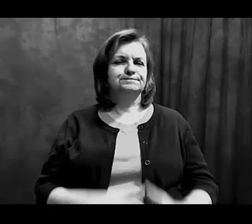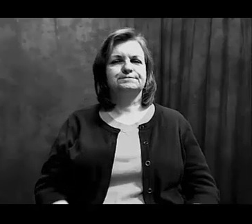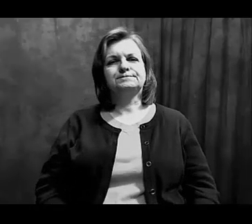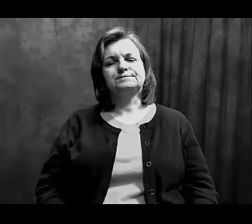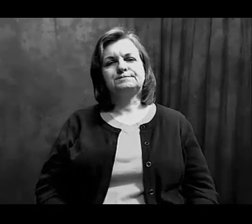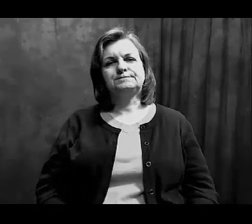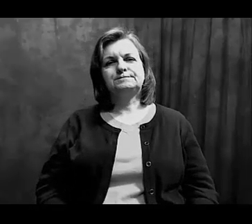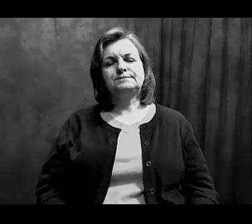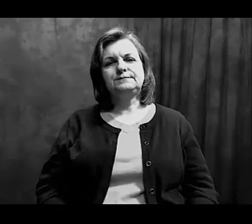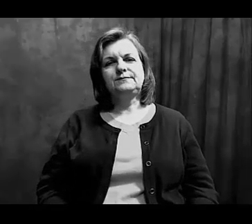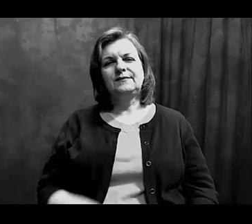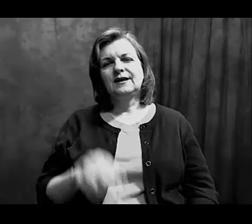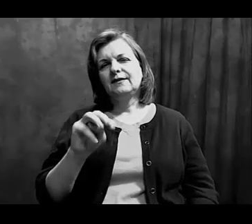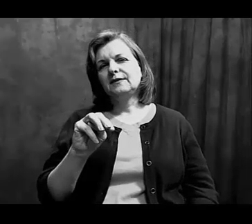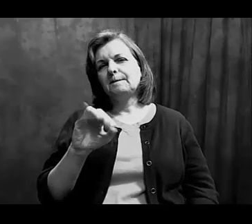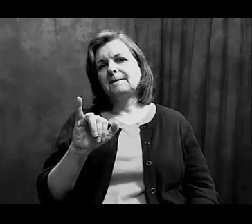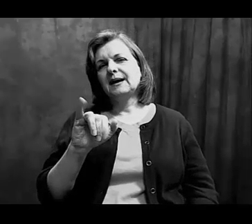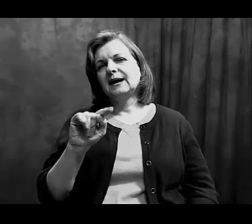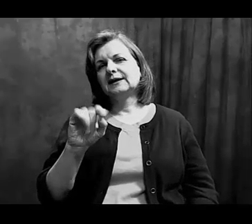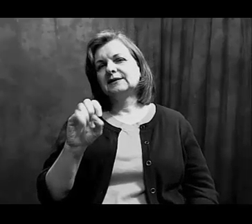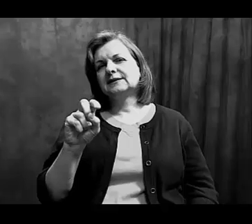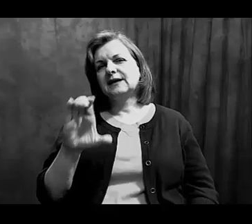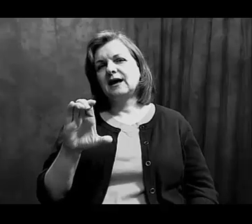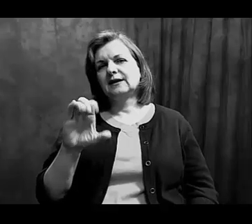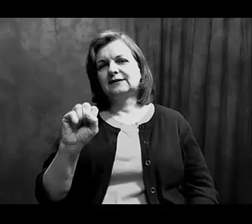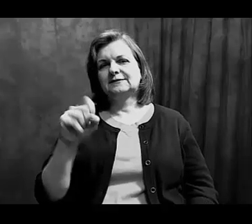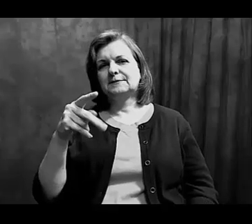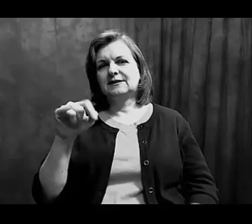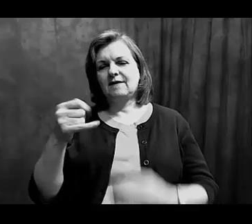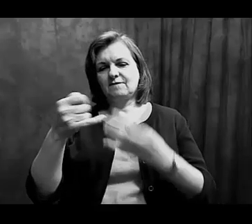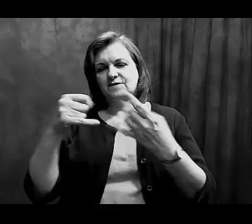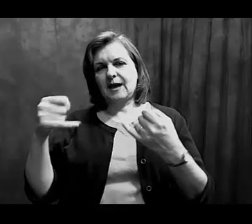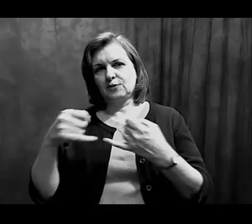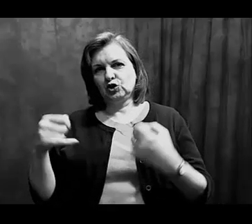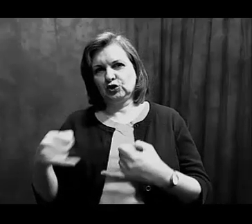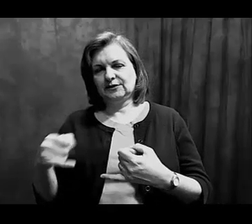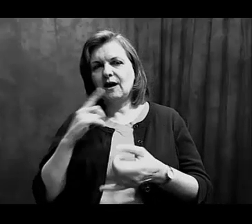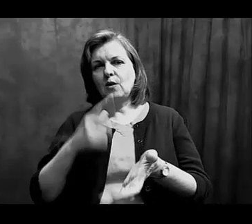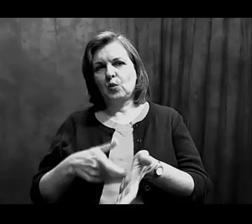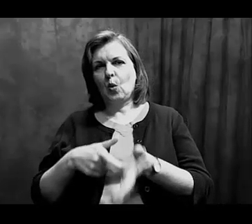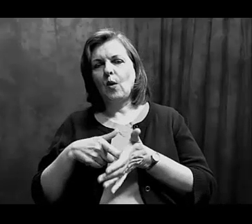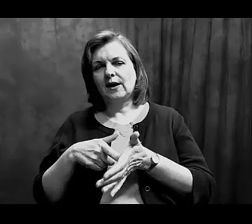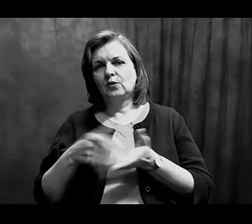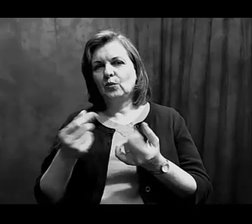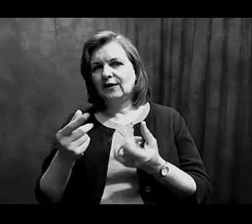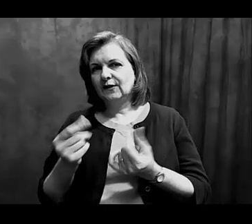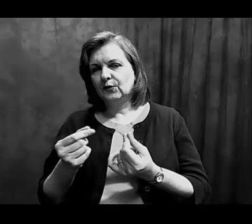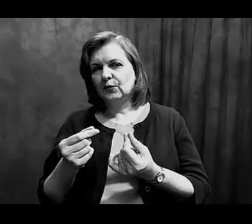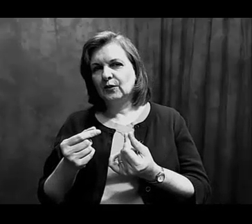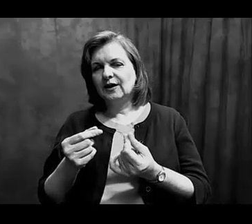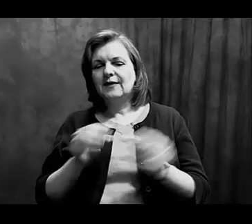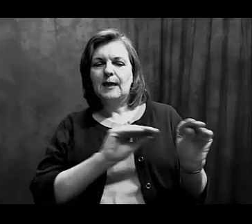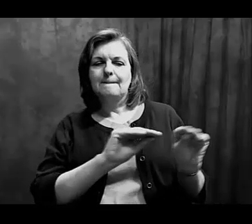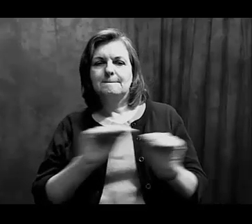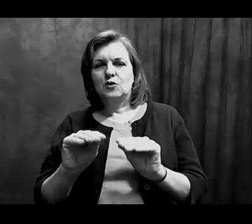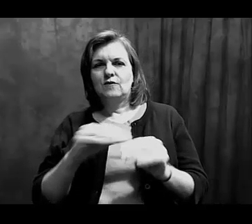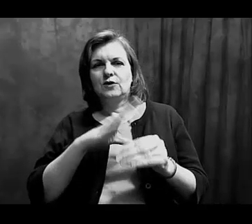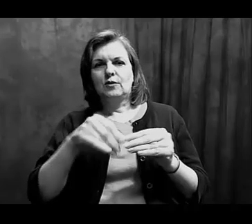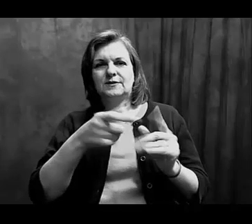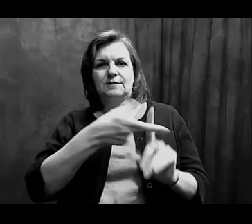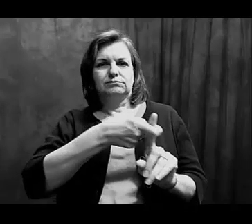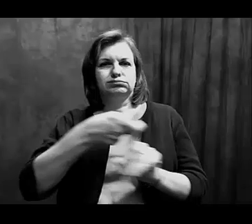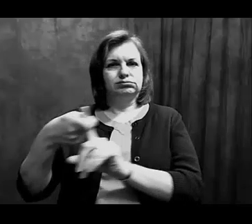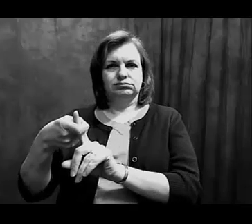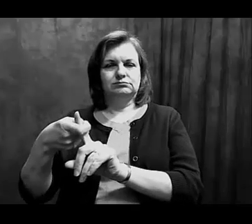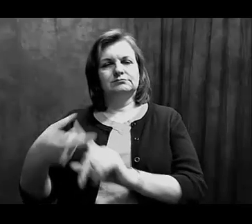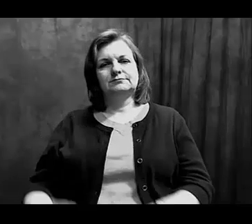these mitotic spindles are required - they are actually going to be the movers of the chromosome